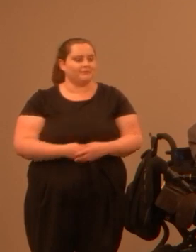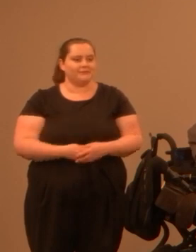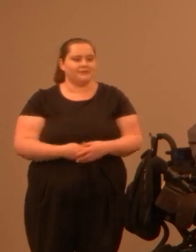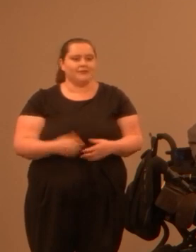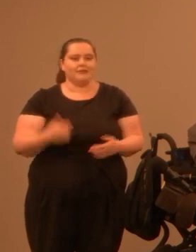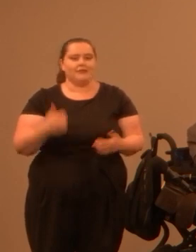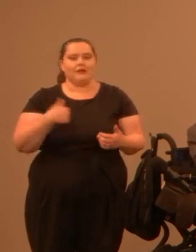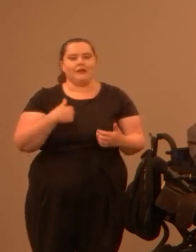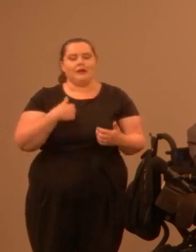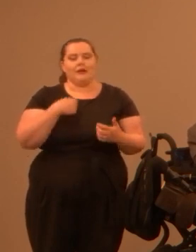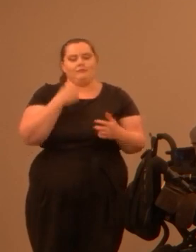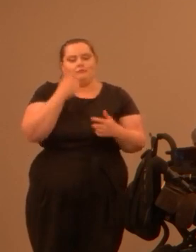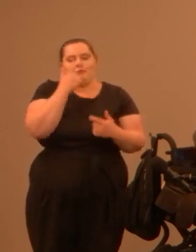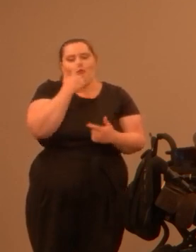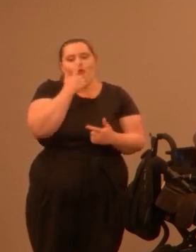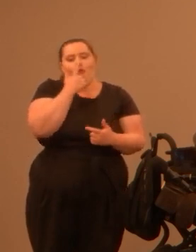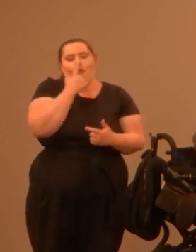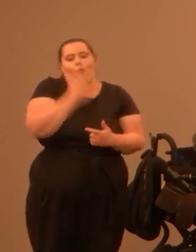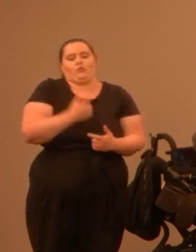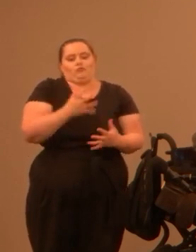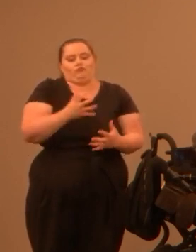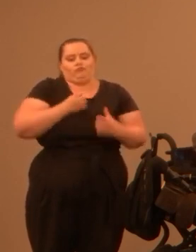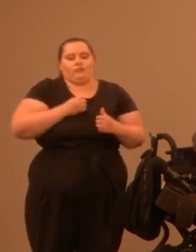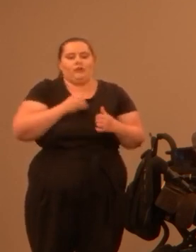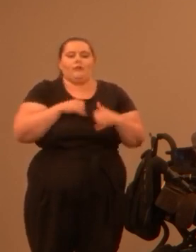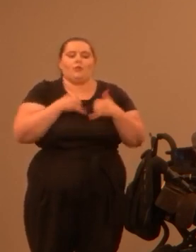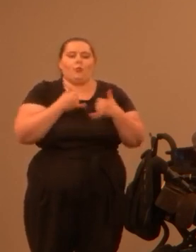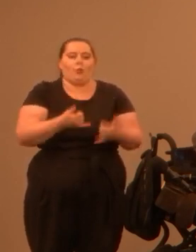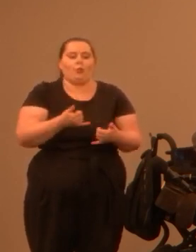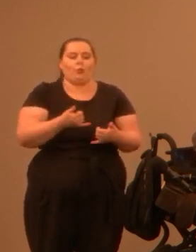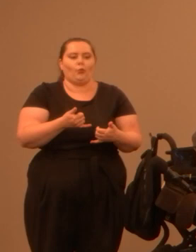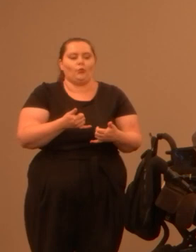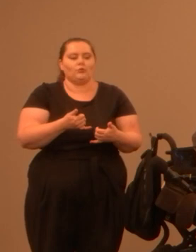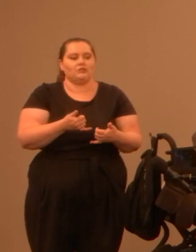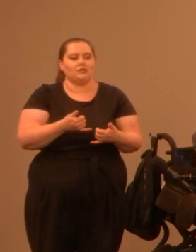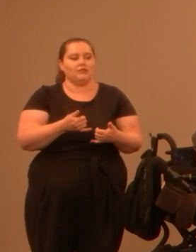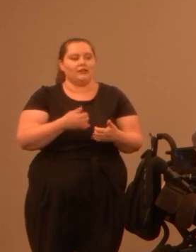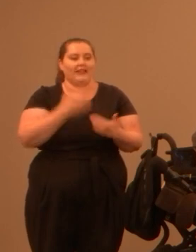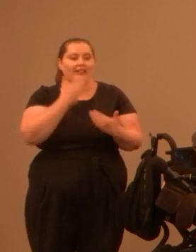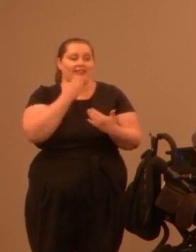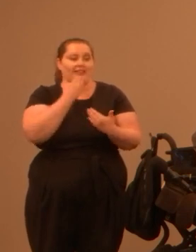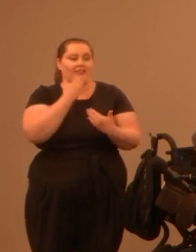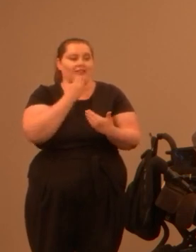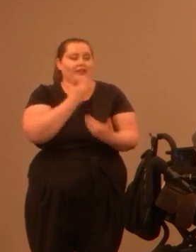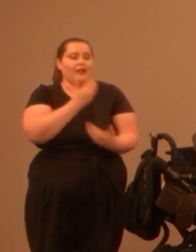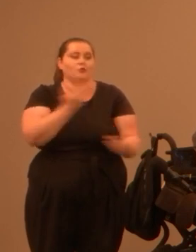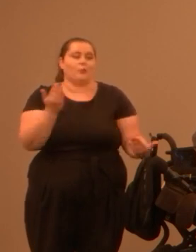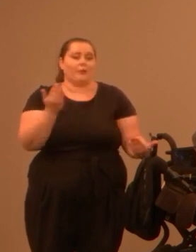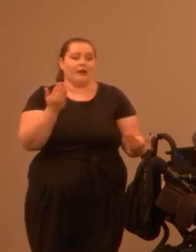honoured to receive this award and thank you so much, Centre for